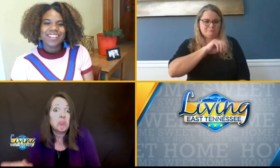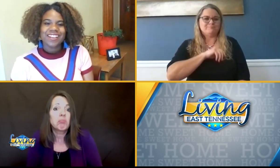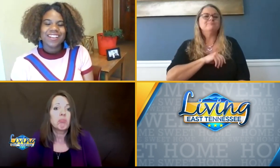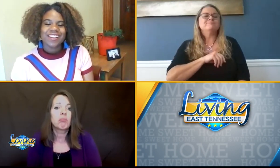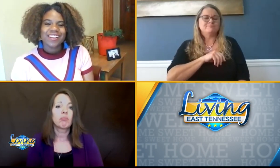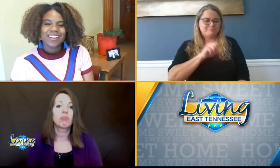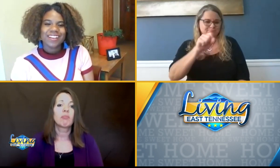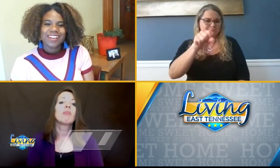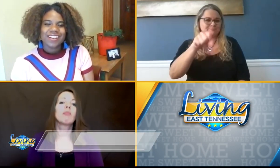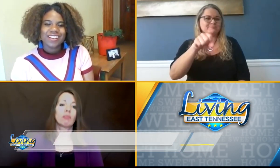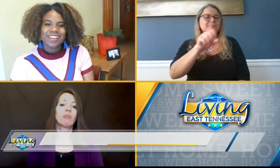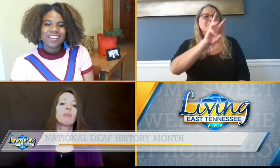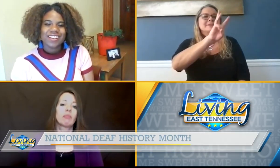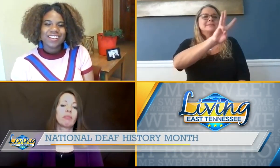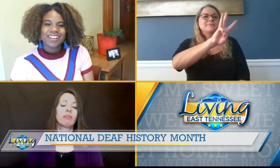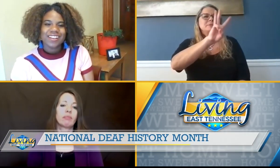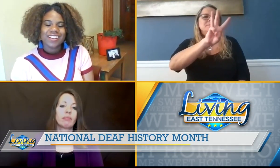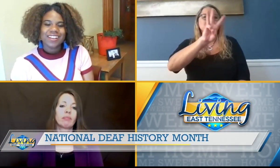ARE INTERESTED, WHERE CAN THEY